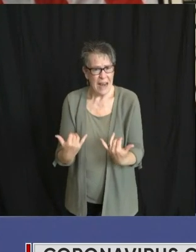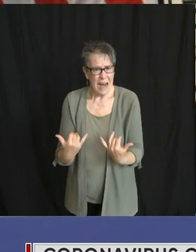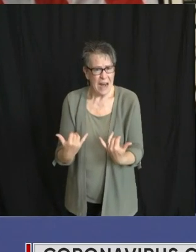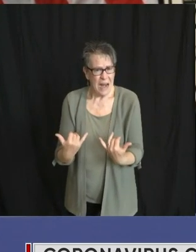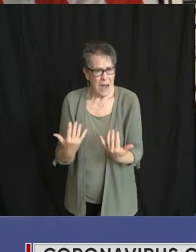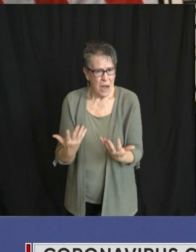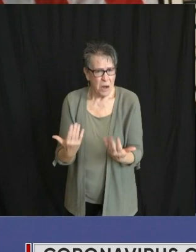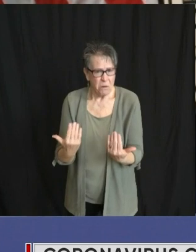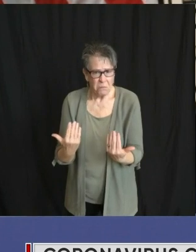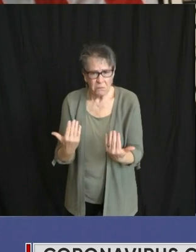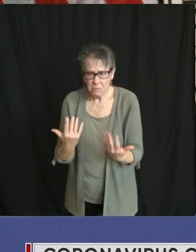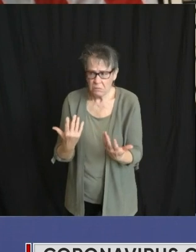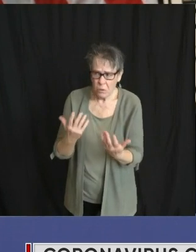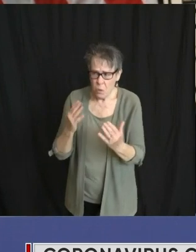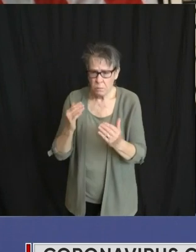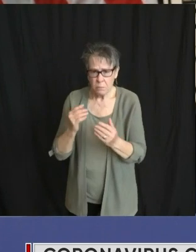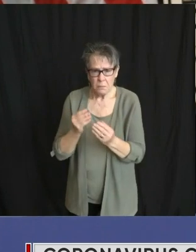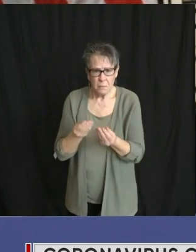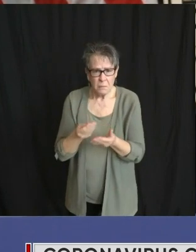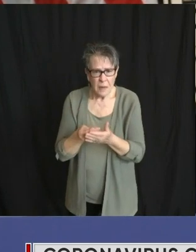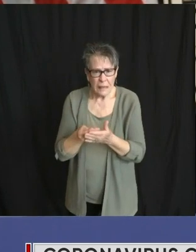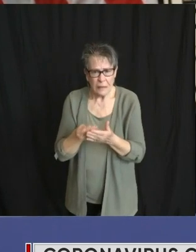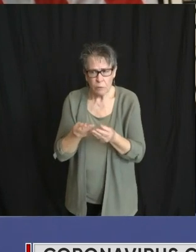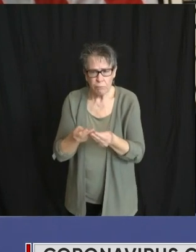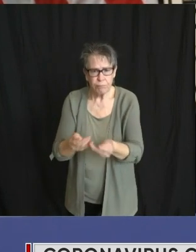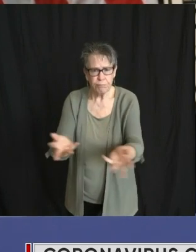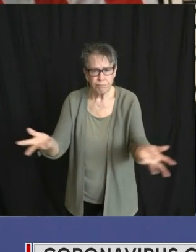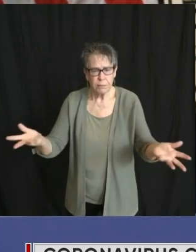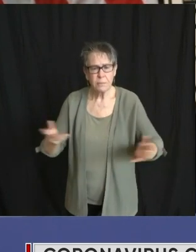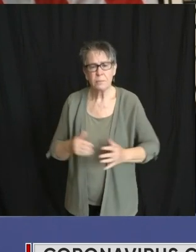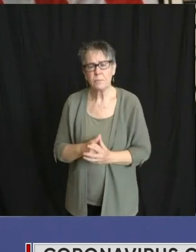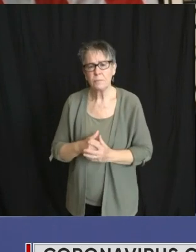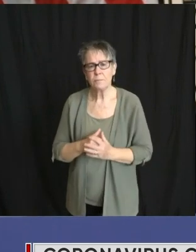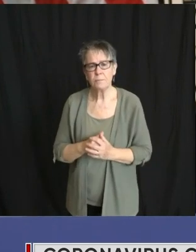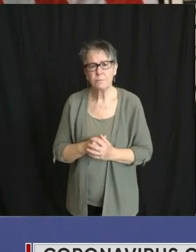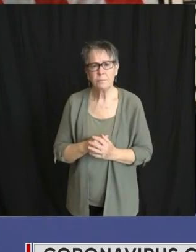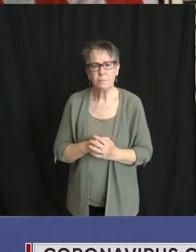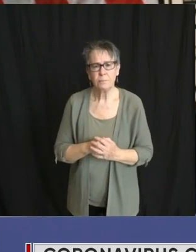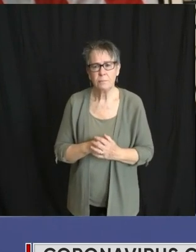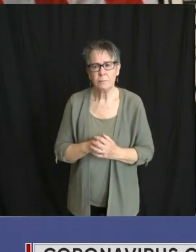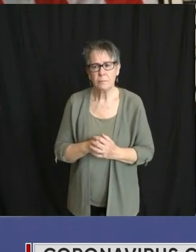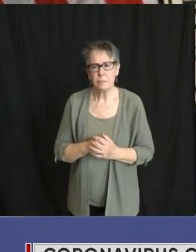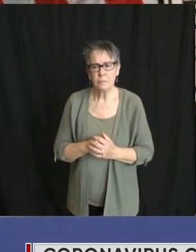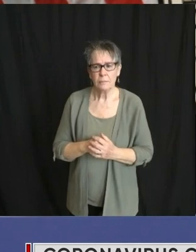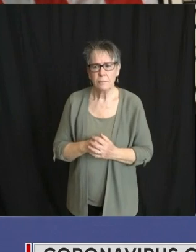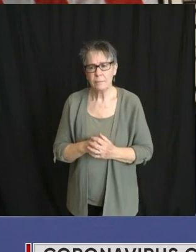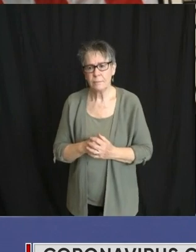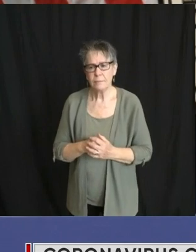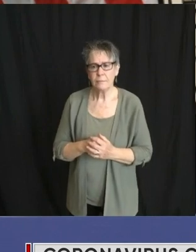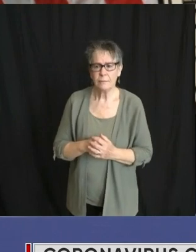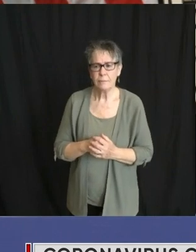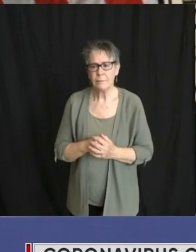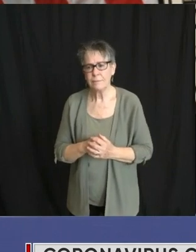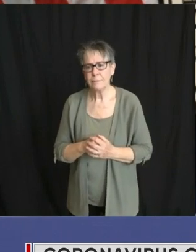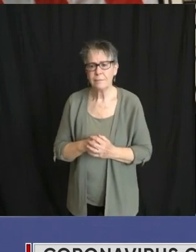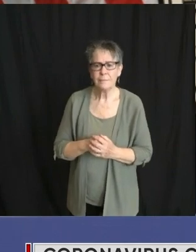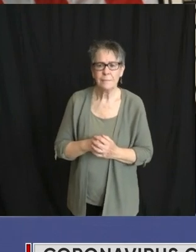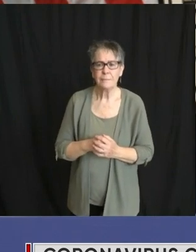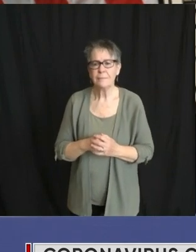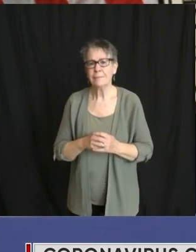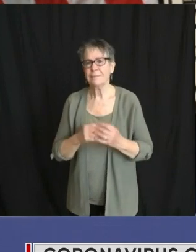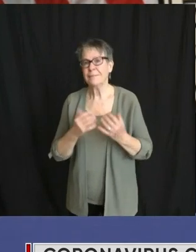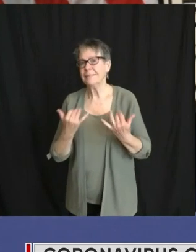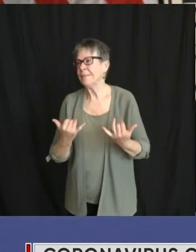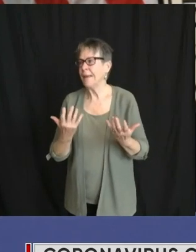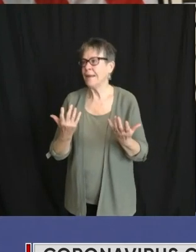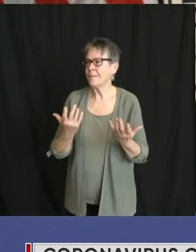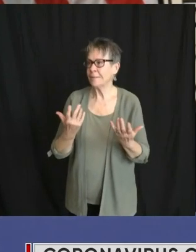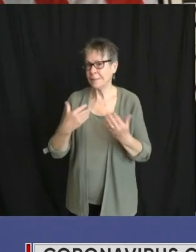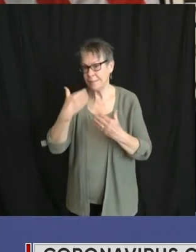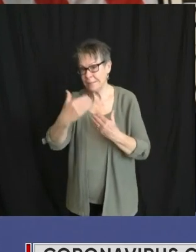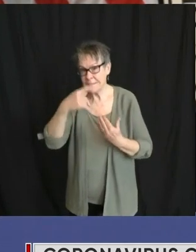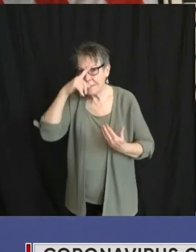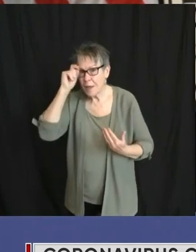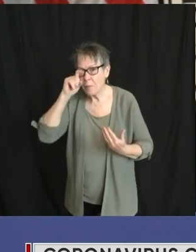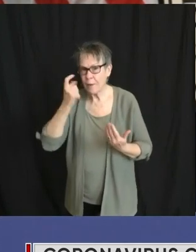CLOSE BEACHES ON THEIR OWN AND